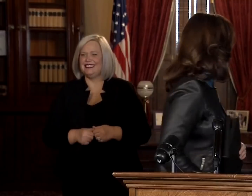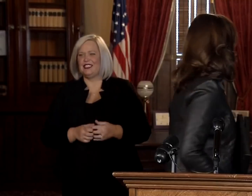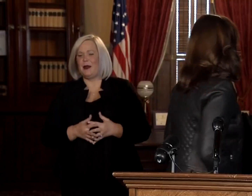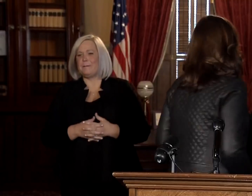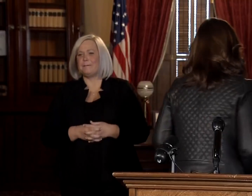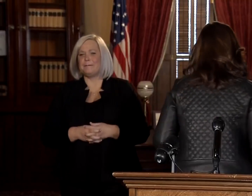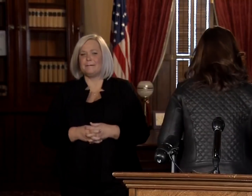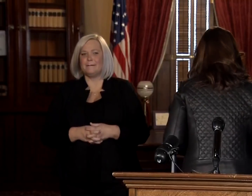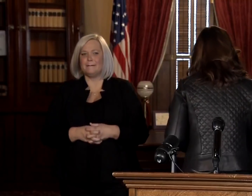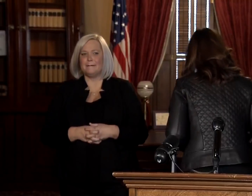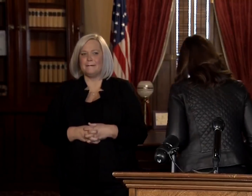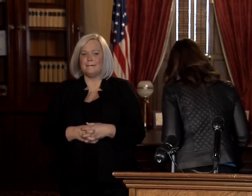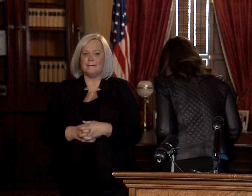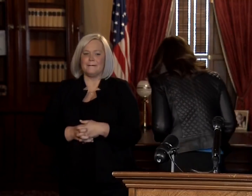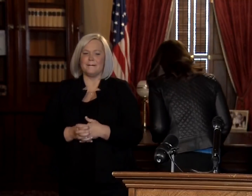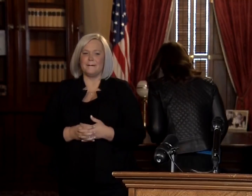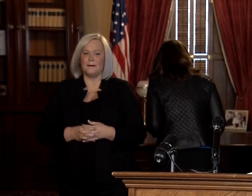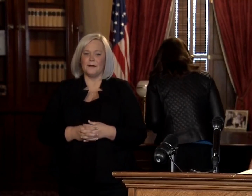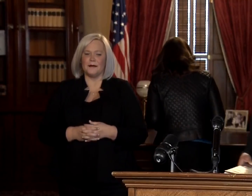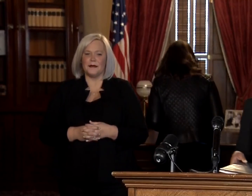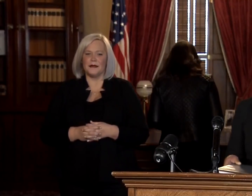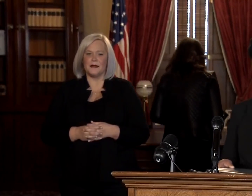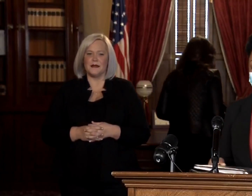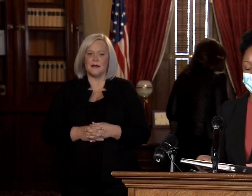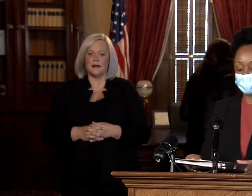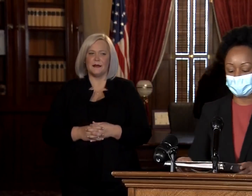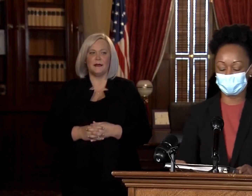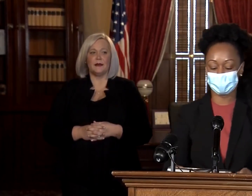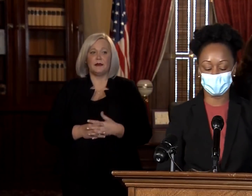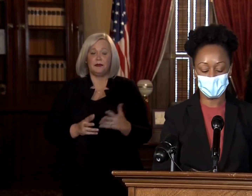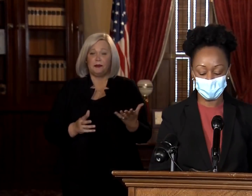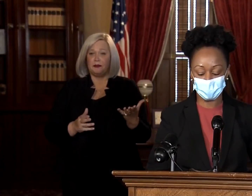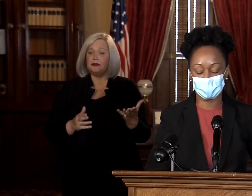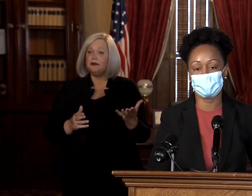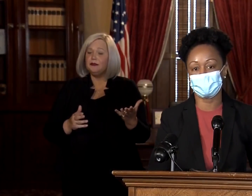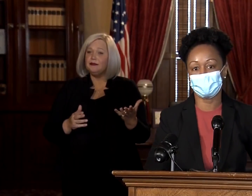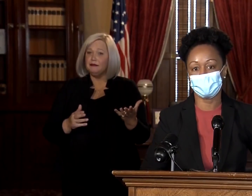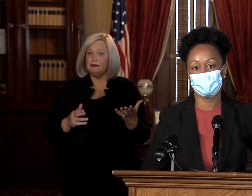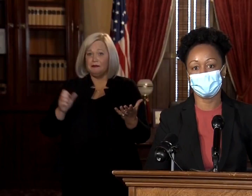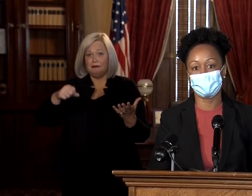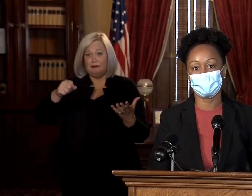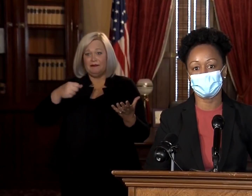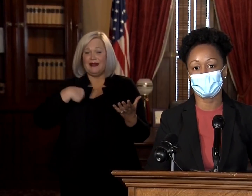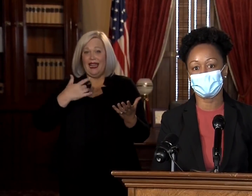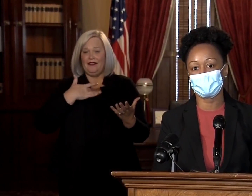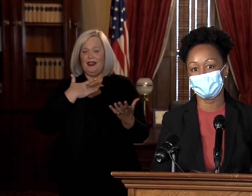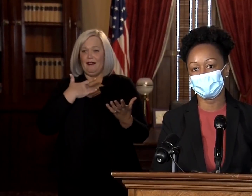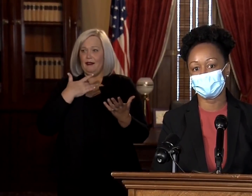I am going to ask Dr. J. to come to the microphone and give come to the microphone and give you in site to all those you in site to all those questions.